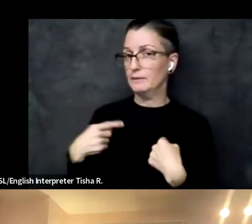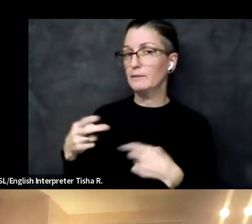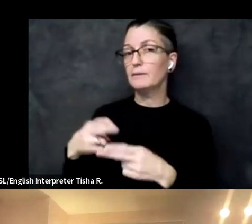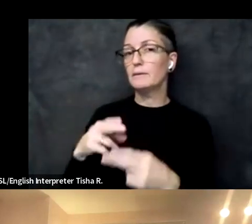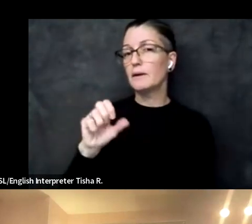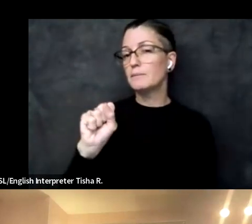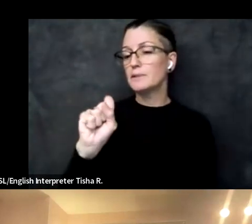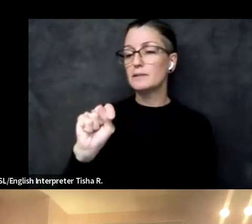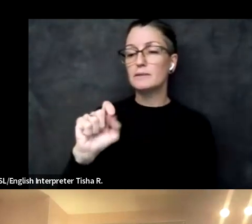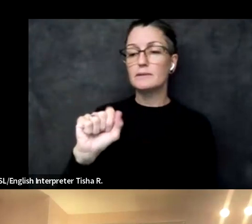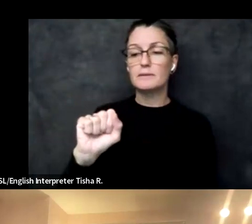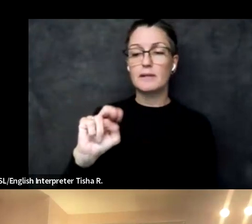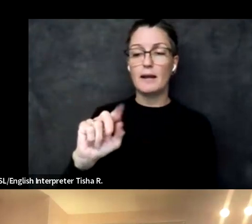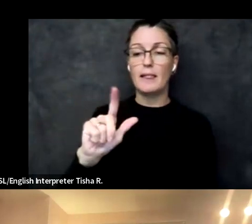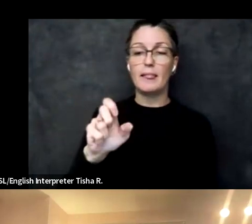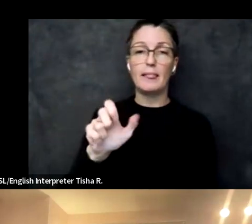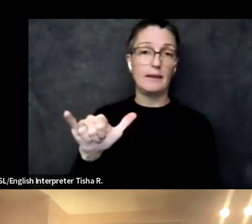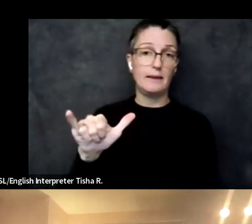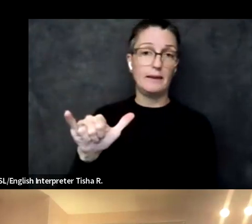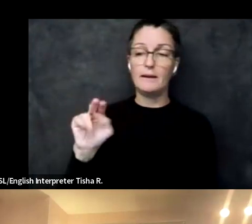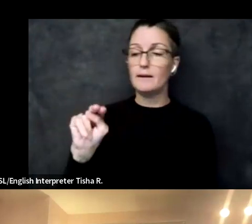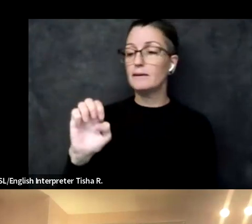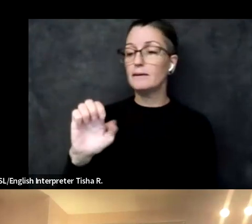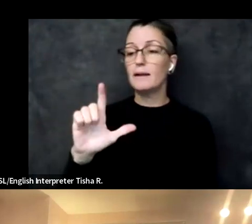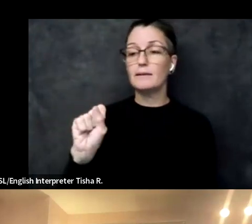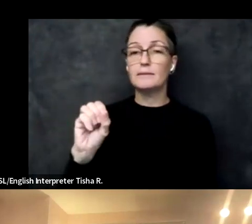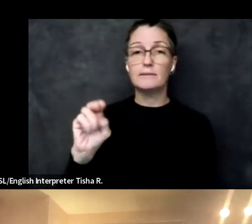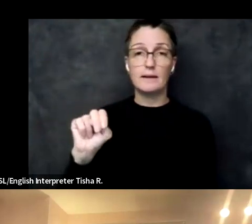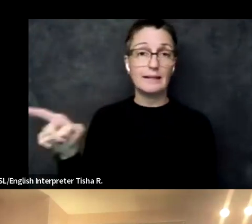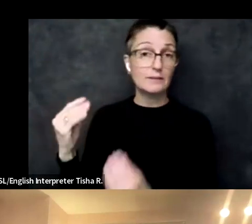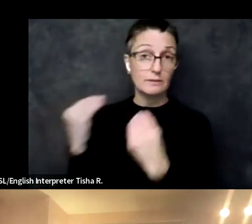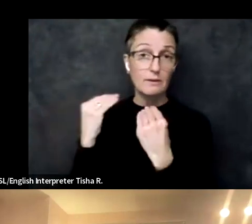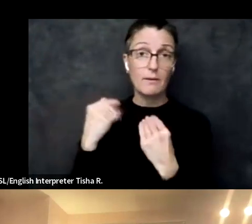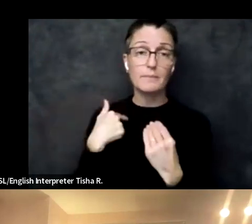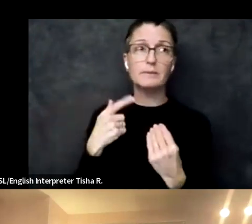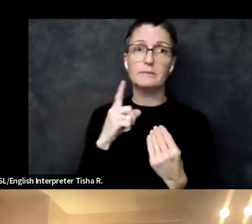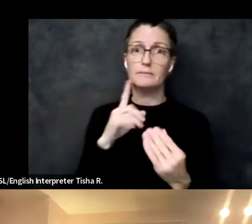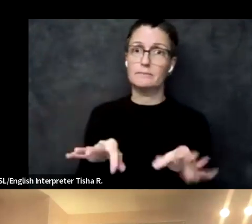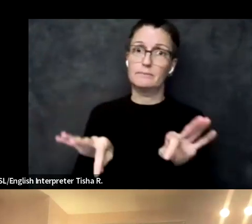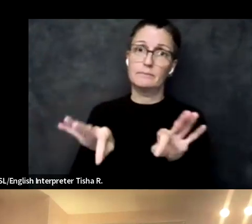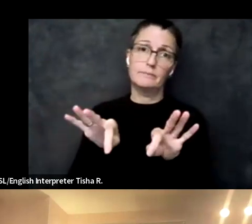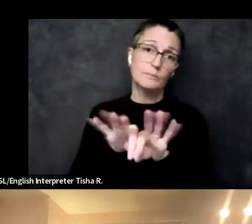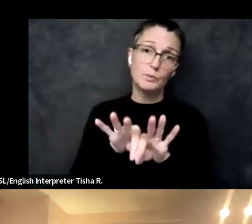But he taught me just the importance of just actually, what many, what Malak and I do,